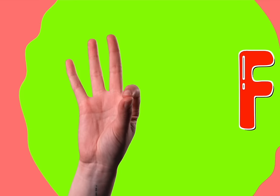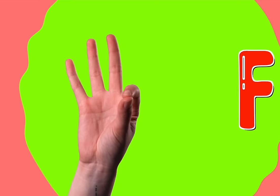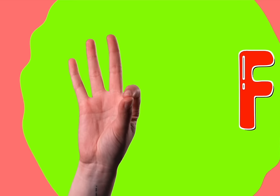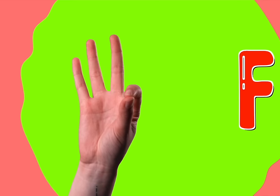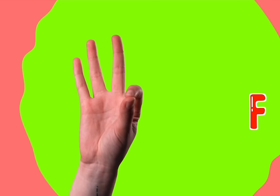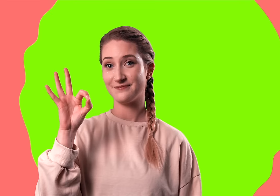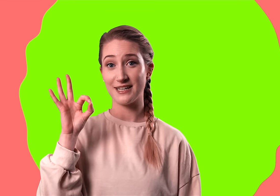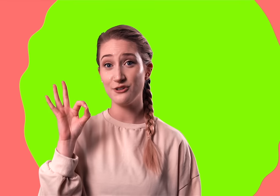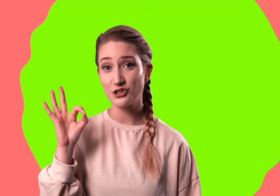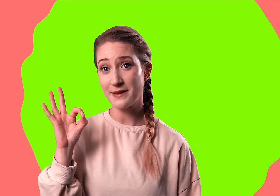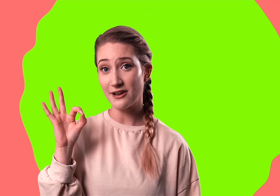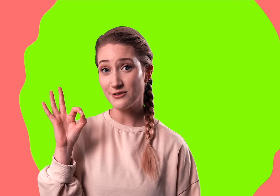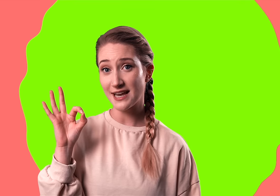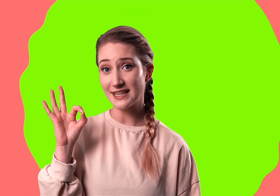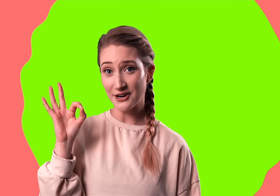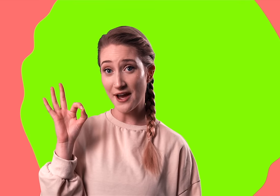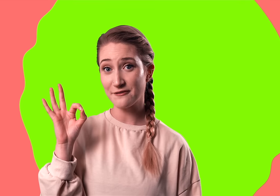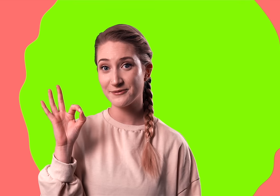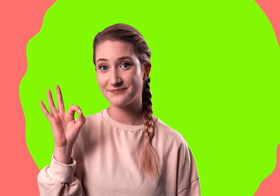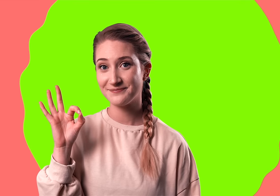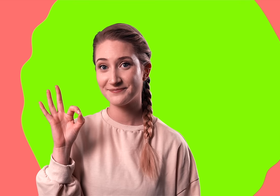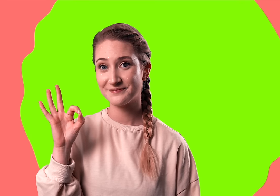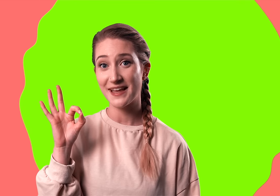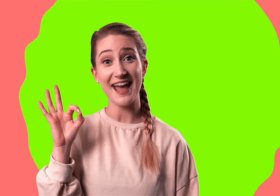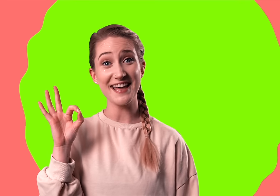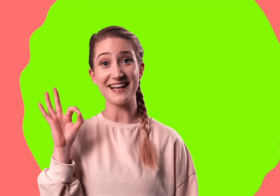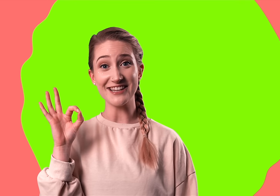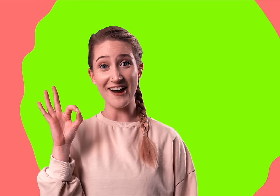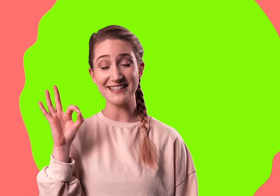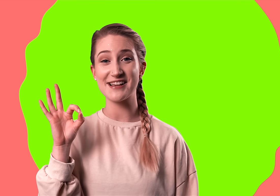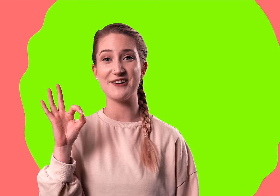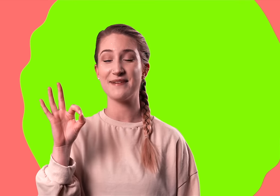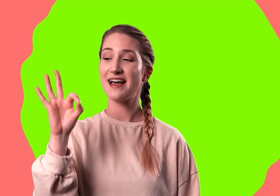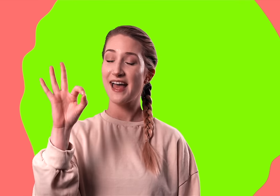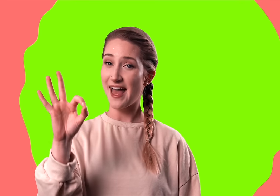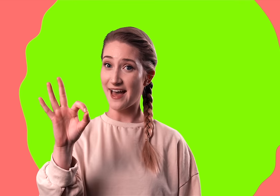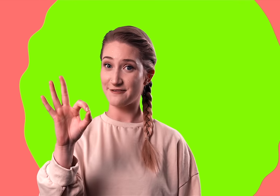F. Can you show me how you sign the letter F? Hey, that's awesome! F.